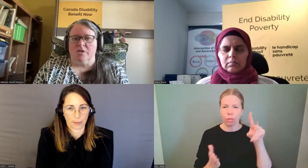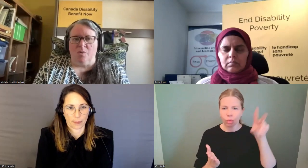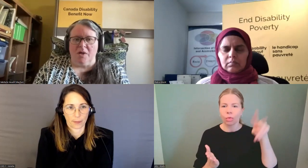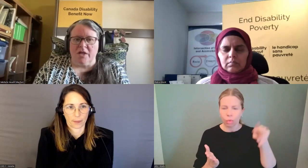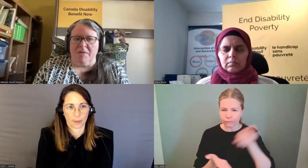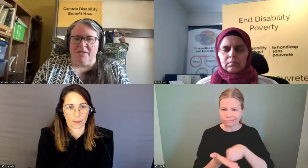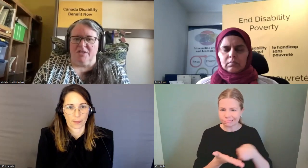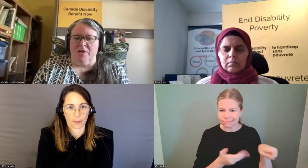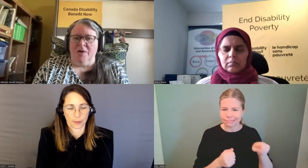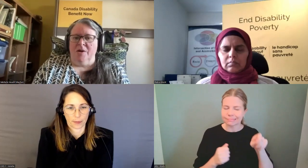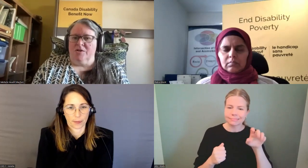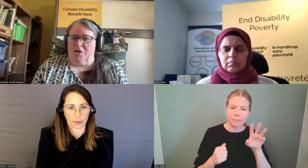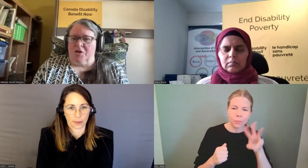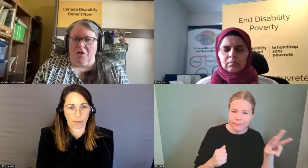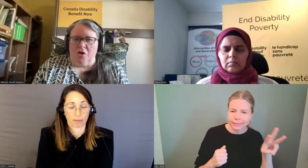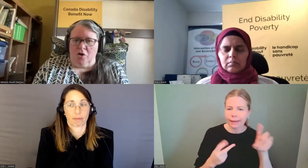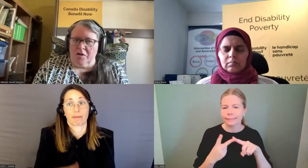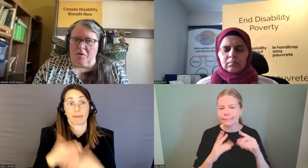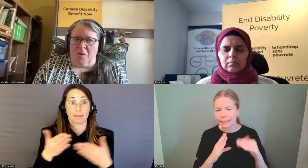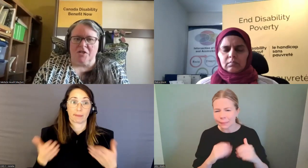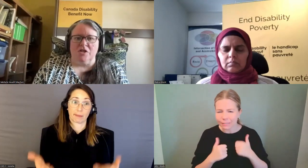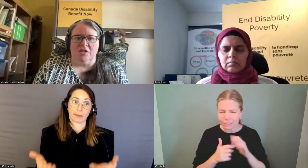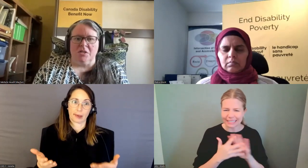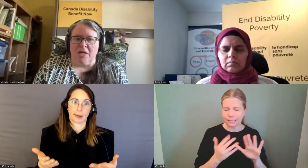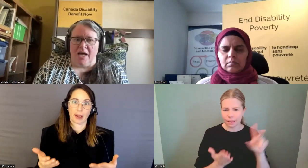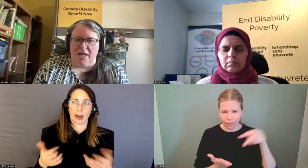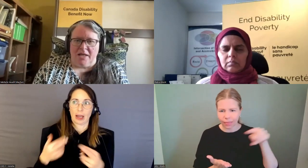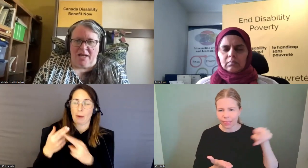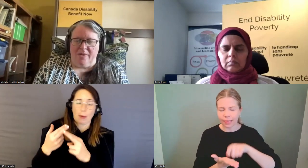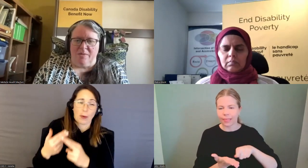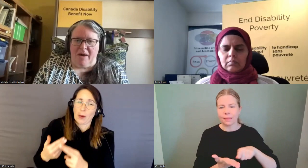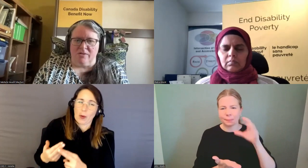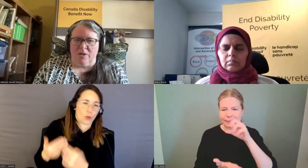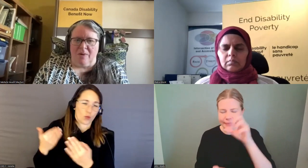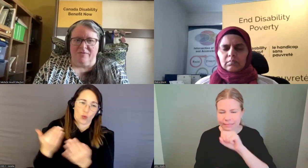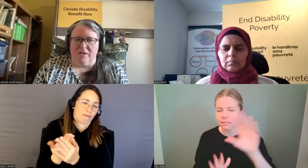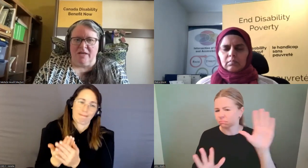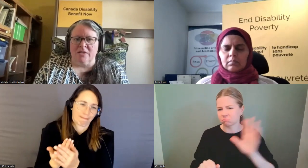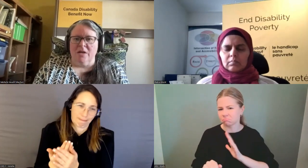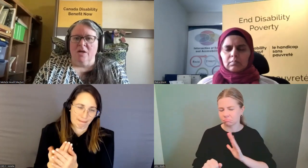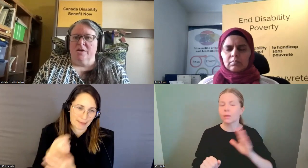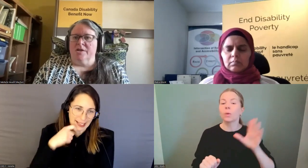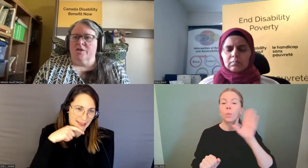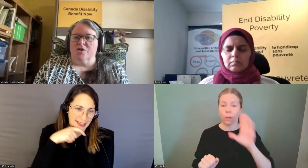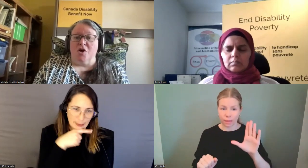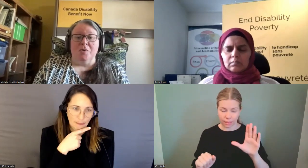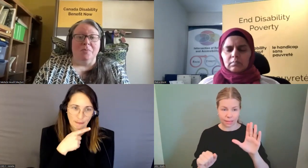SO WE WILL COMMIT TO LOOKING AT ALL OF THE QUESTIONS AND GETTING THEM OUT TO YOU AFTER THIS.